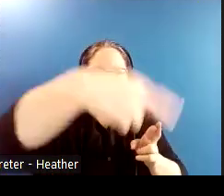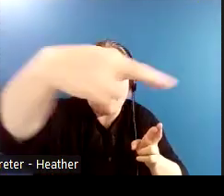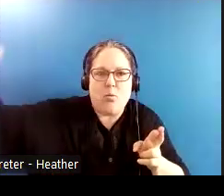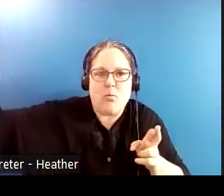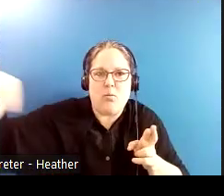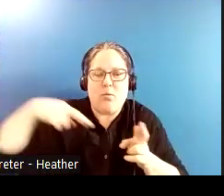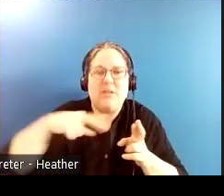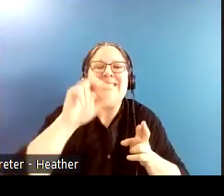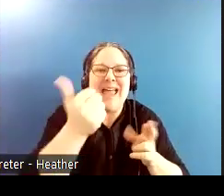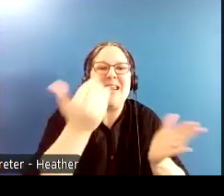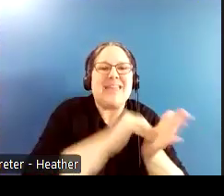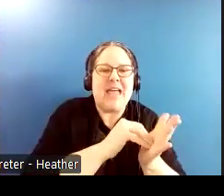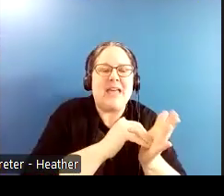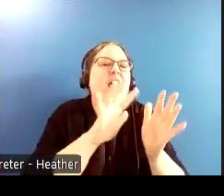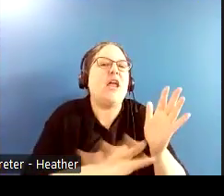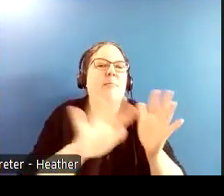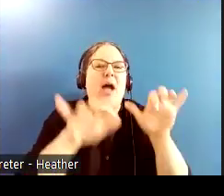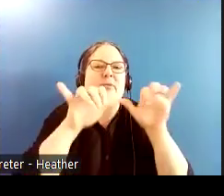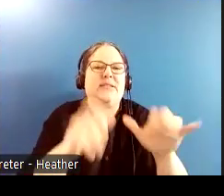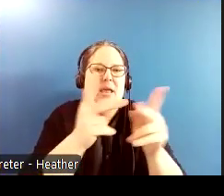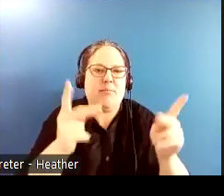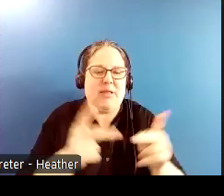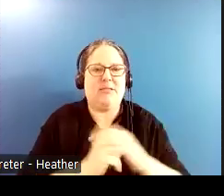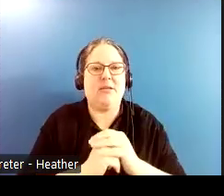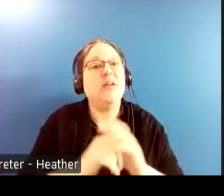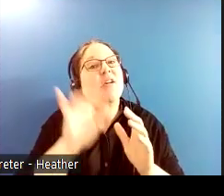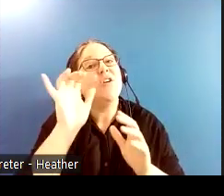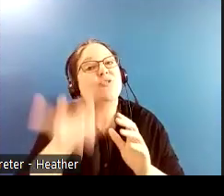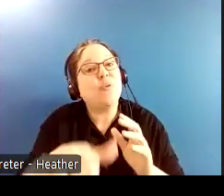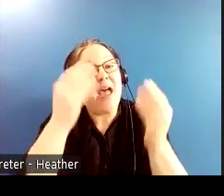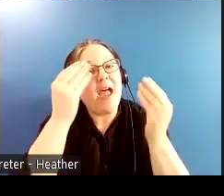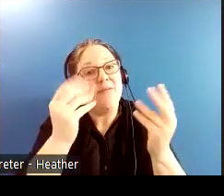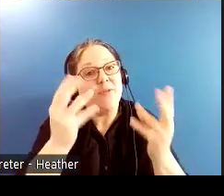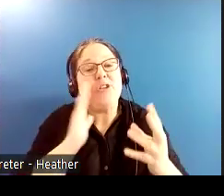same place. And so these scribes would come out to the banks of the Nile each year with stakes